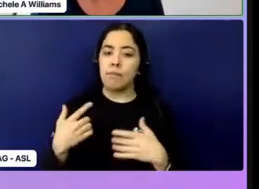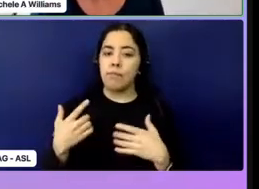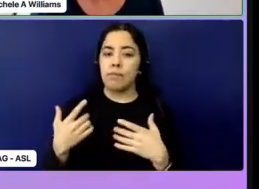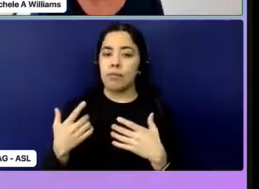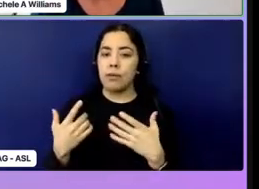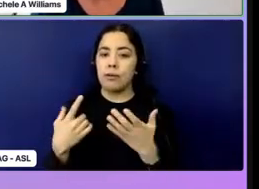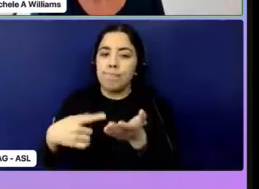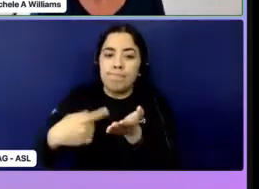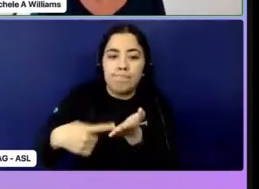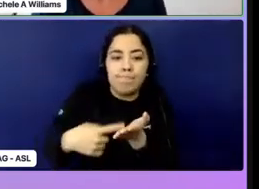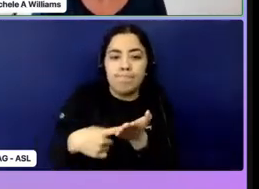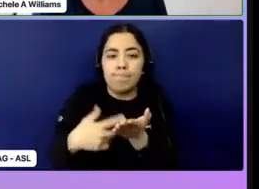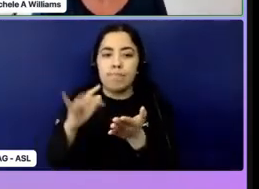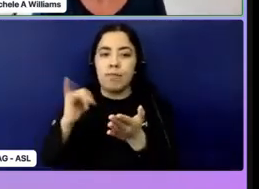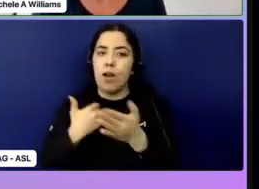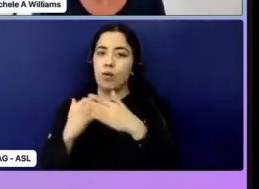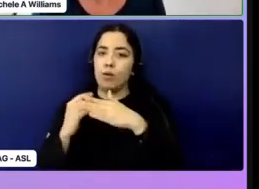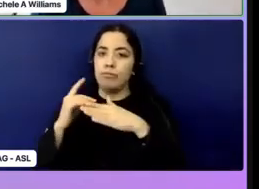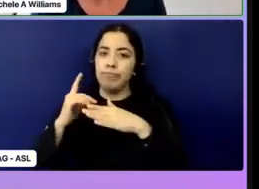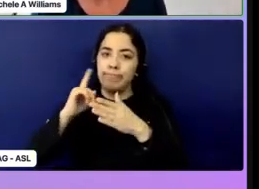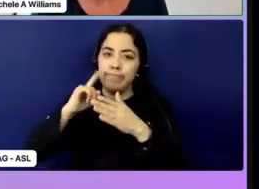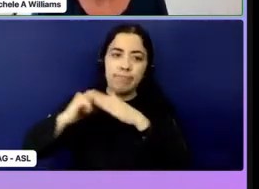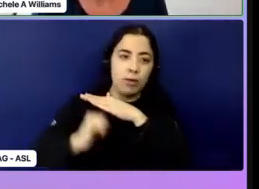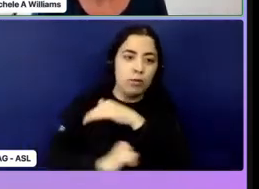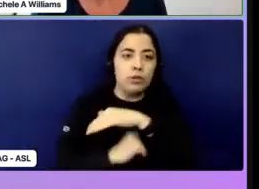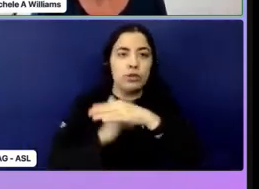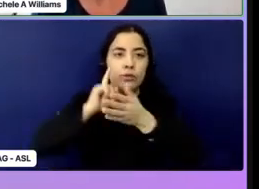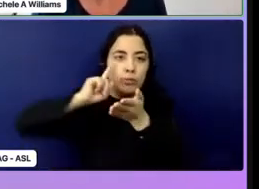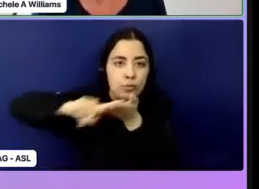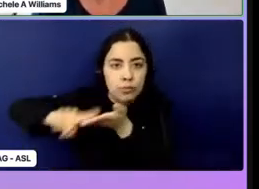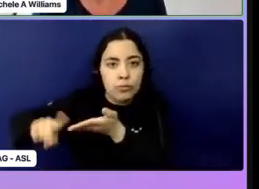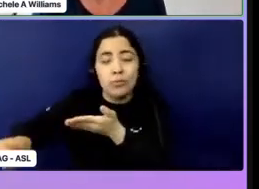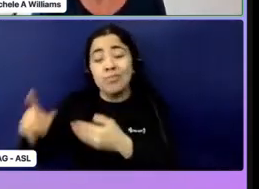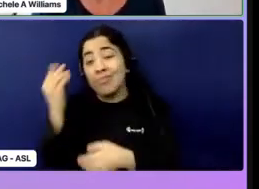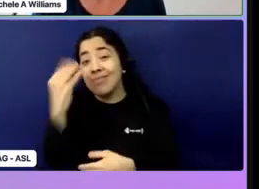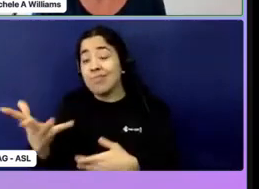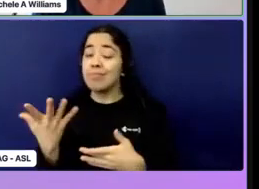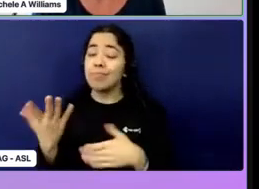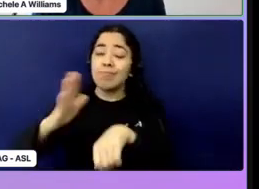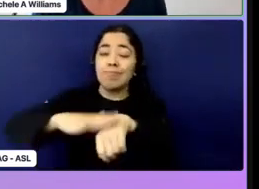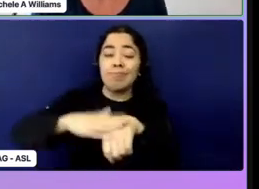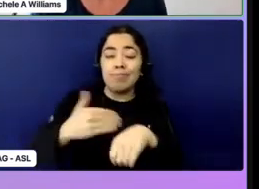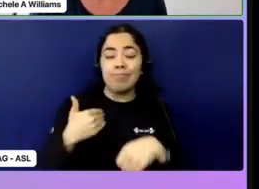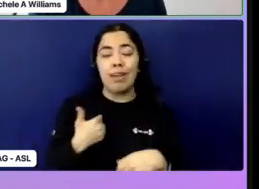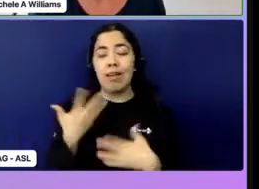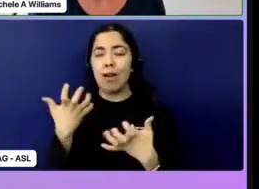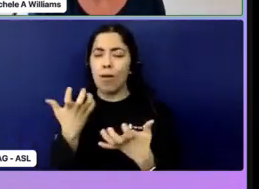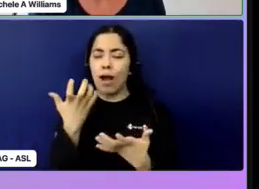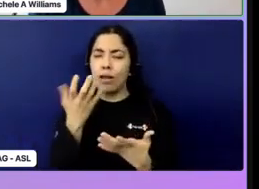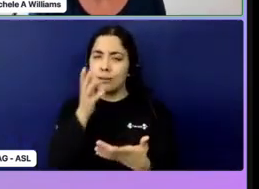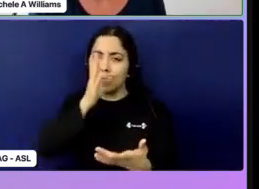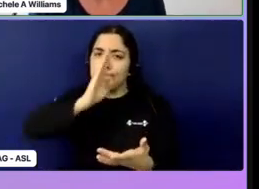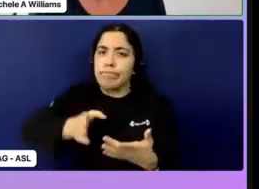that we do accordingly period now, finally has I espouse all of this about